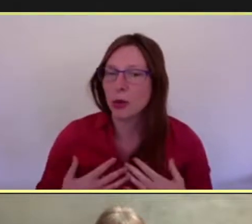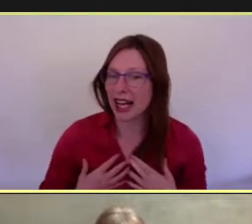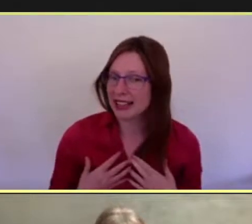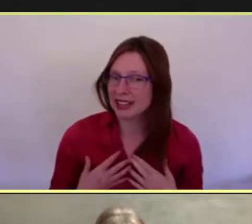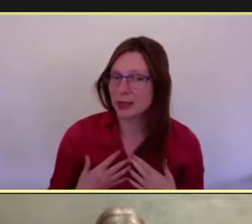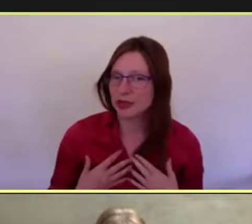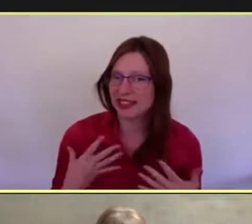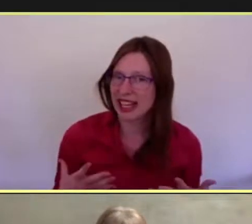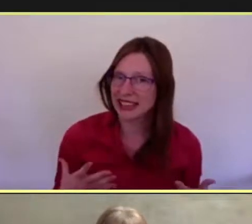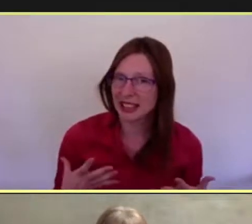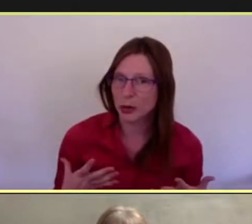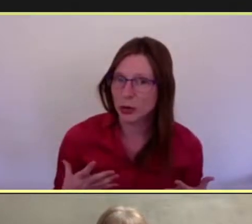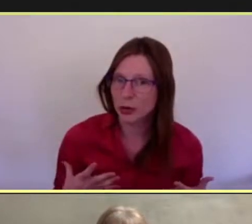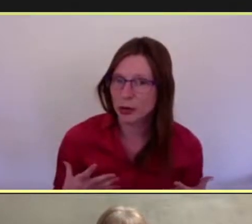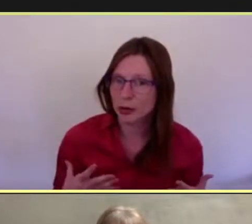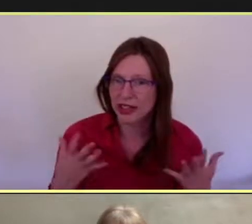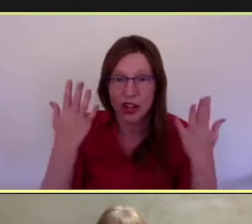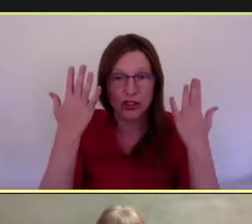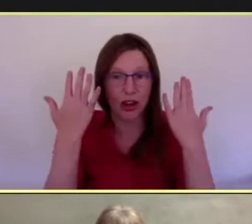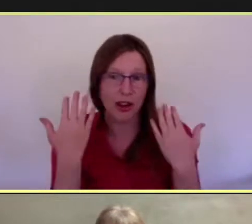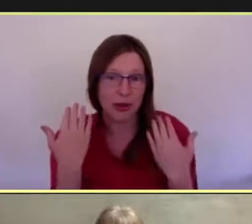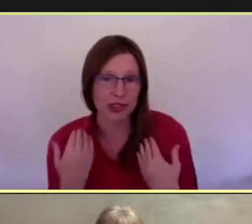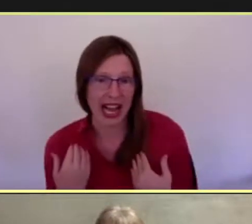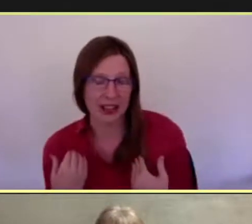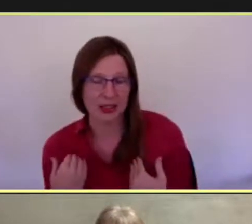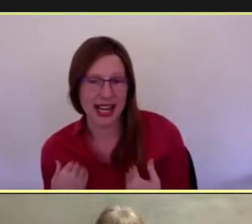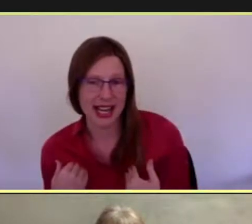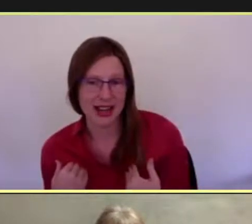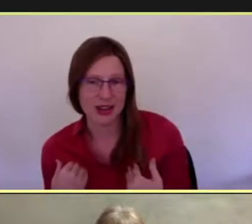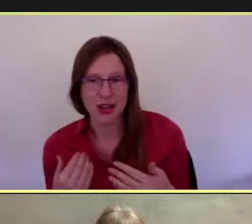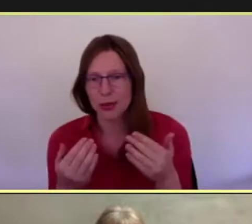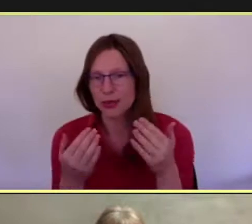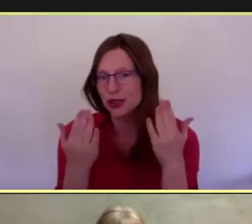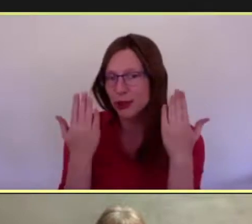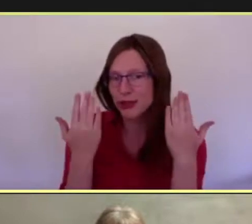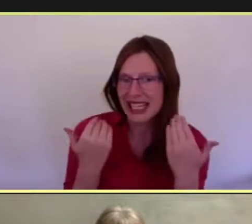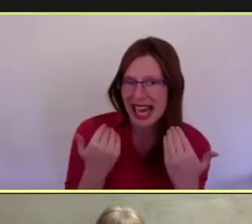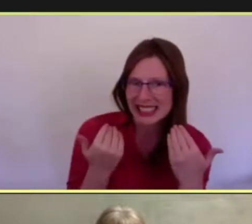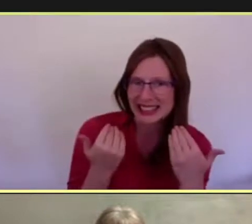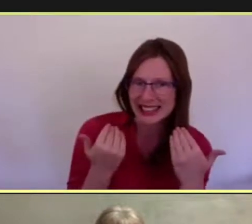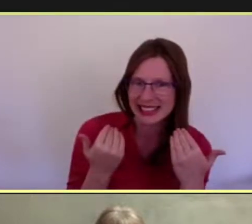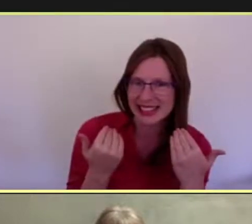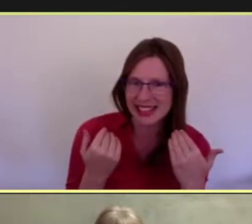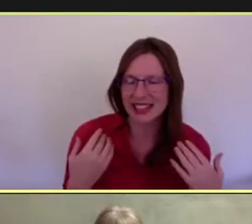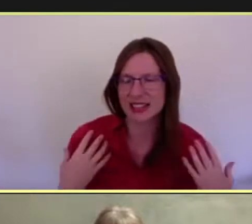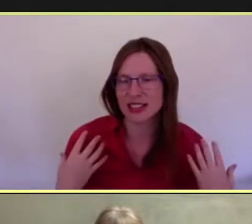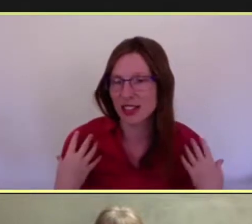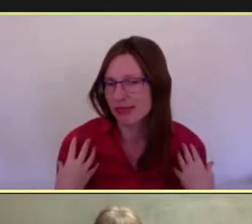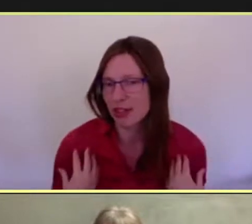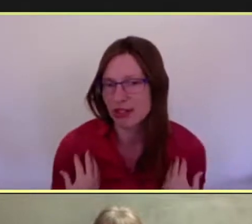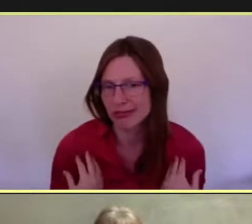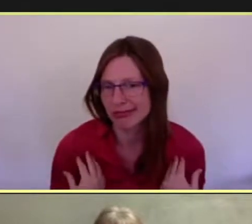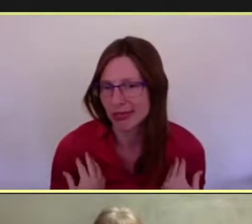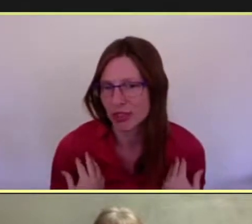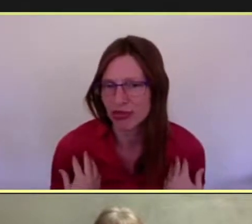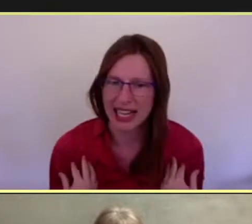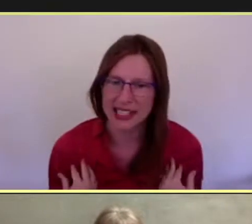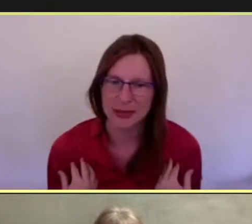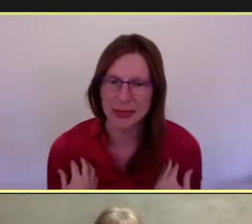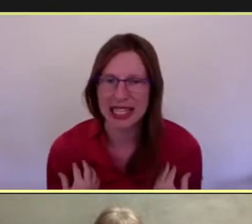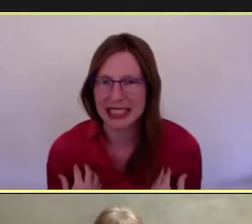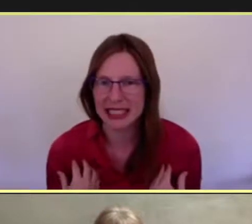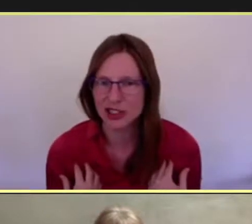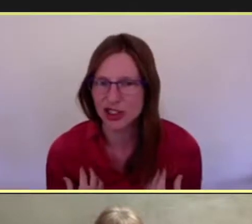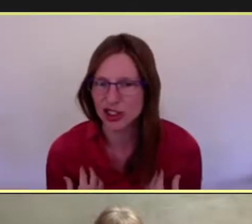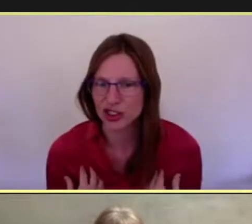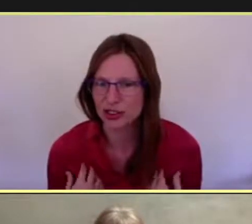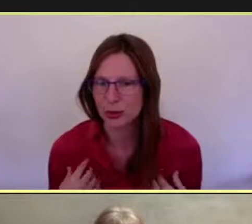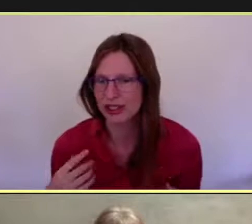I'm a white presenting woman with long brown hair, blue glasses, and a red pinkish shirt